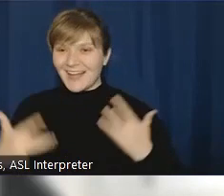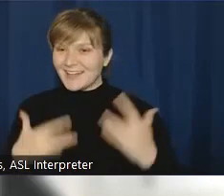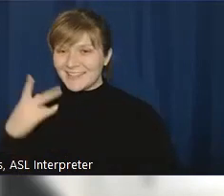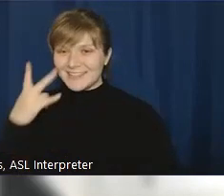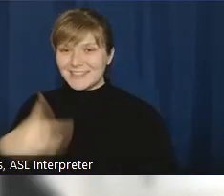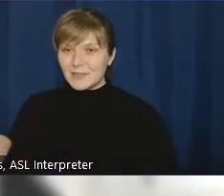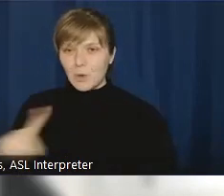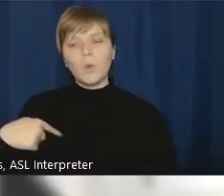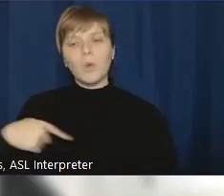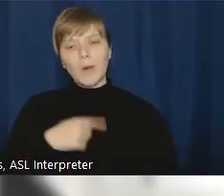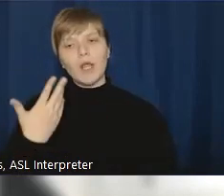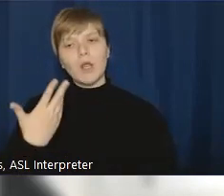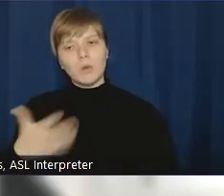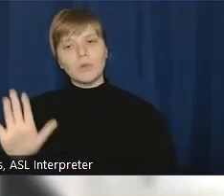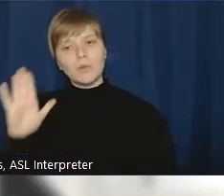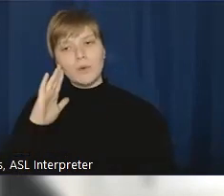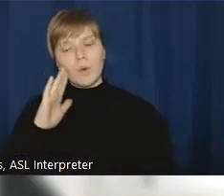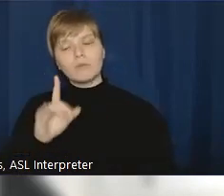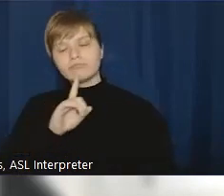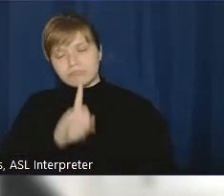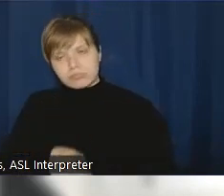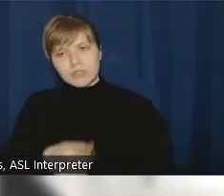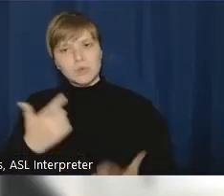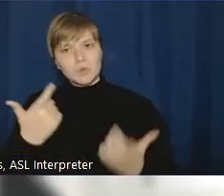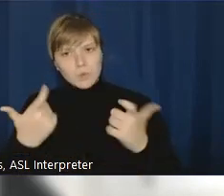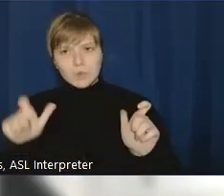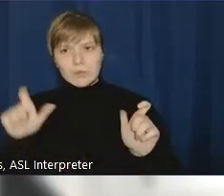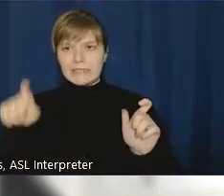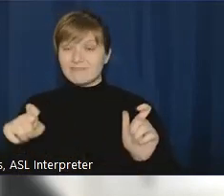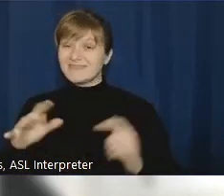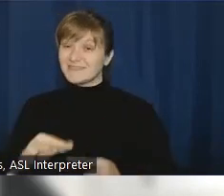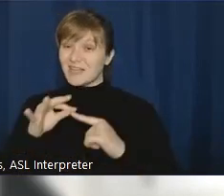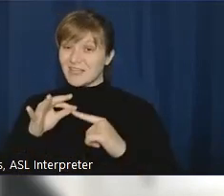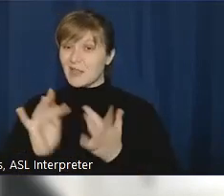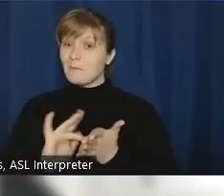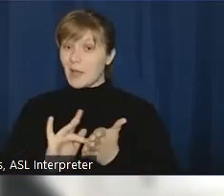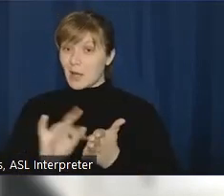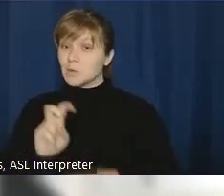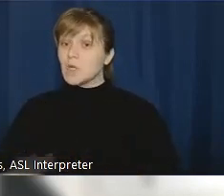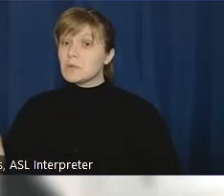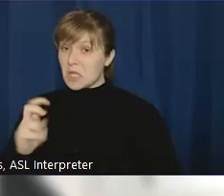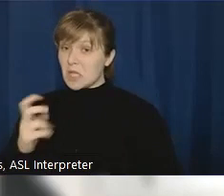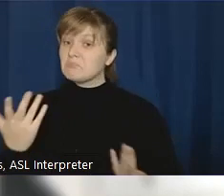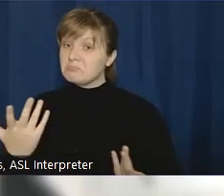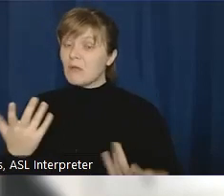And we know that medical transportation is important, but we also know that transportation